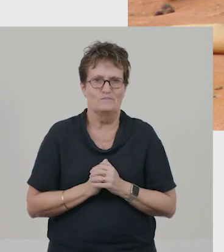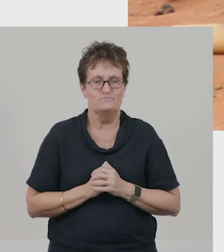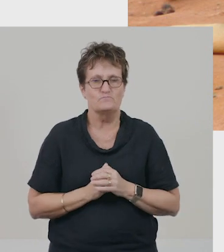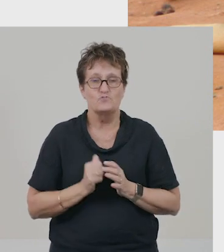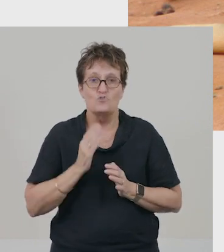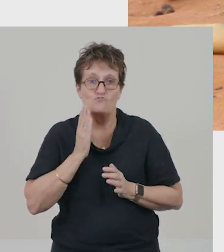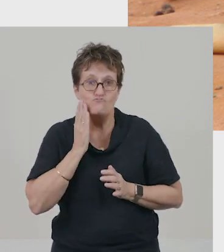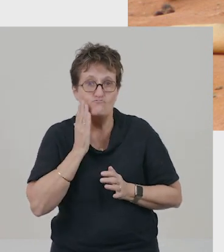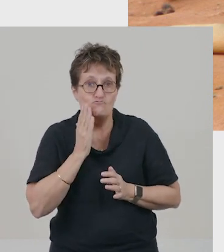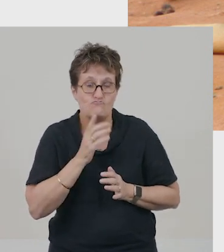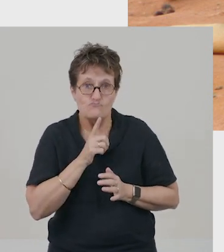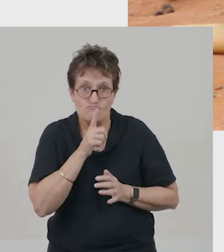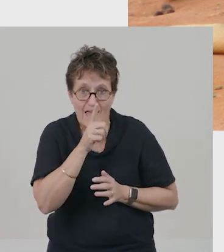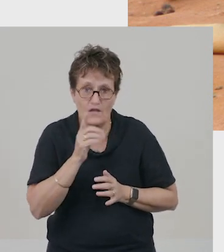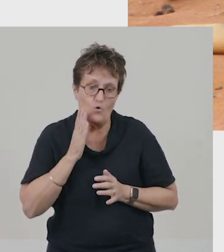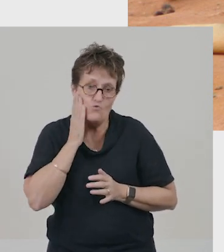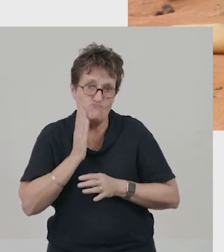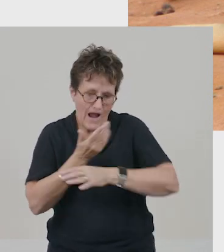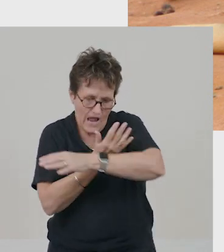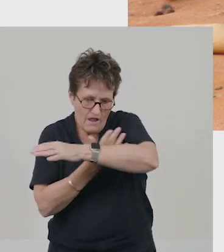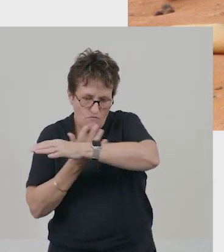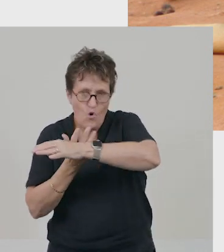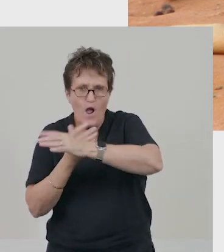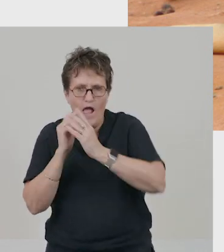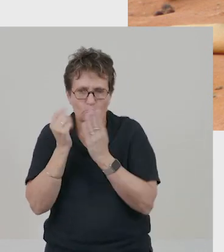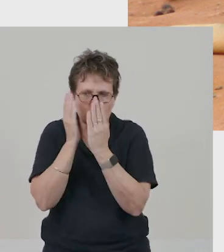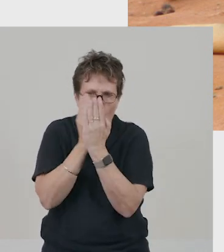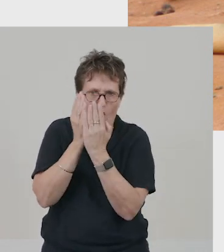The red-grey fur of the kangaroo helps them to hide in their habitat,